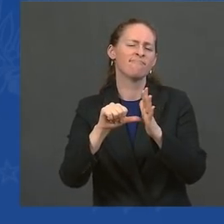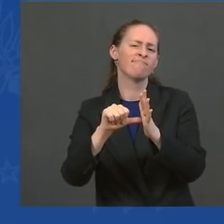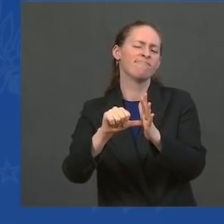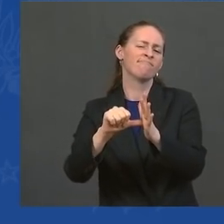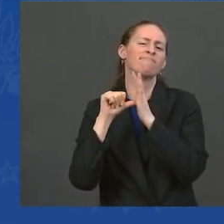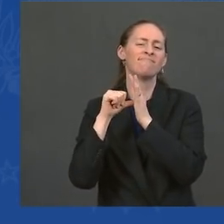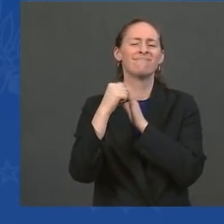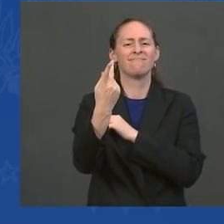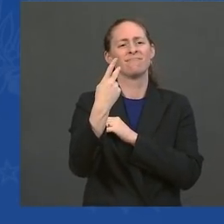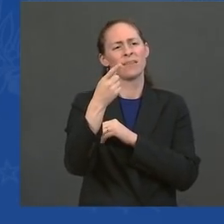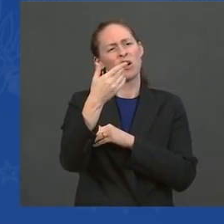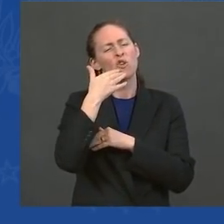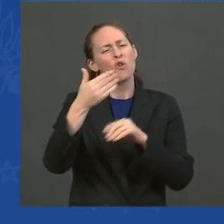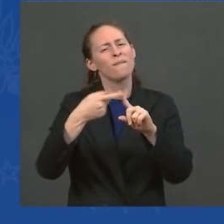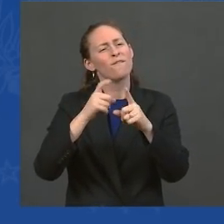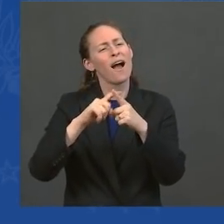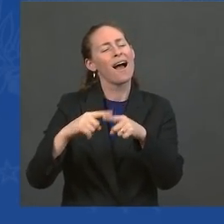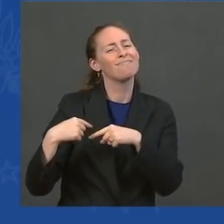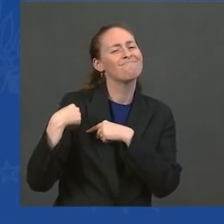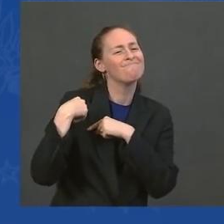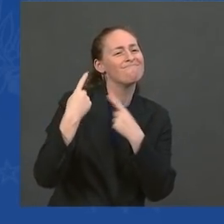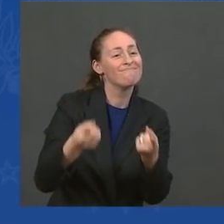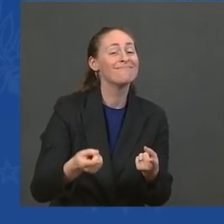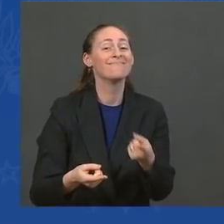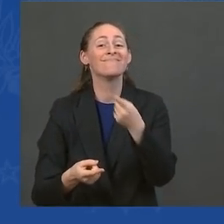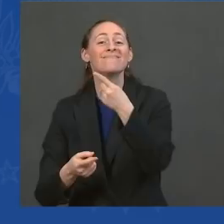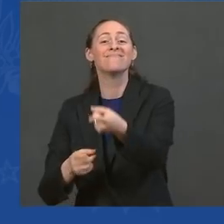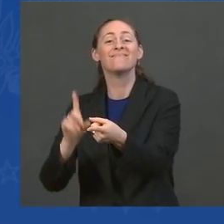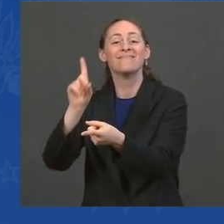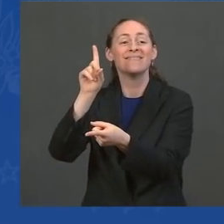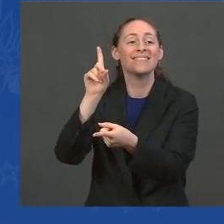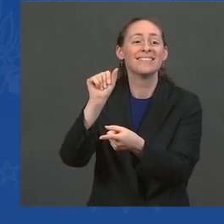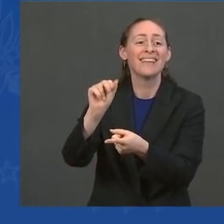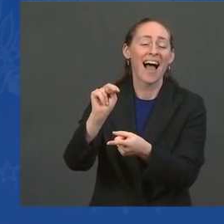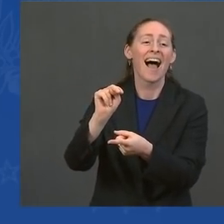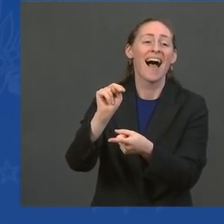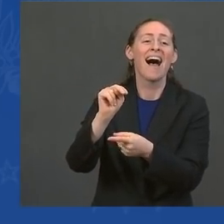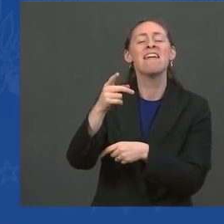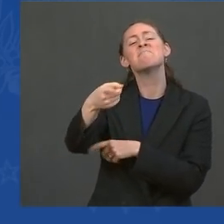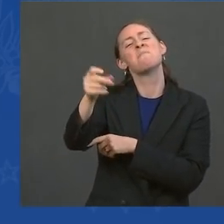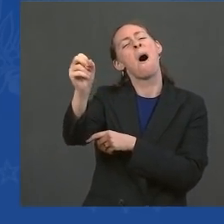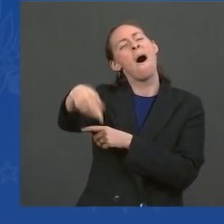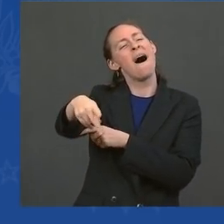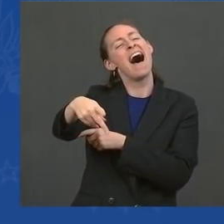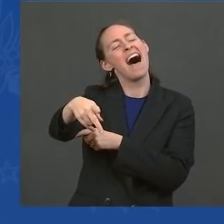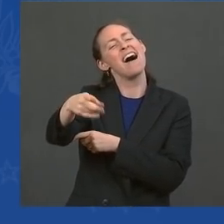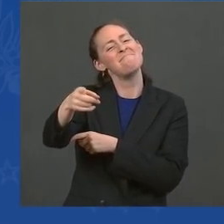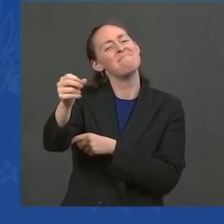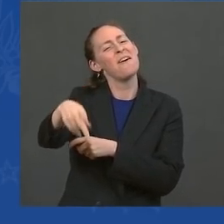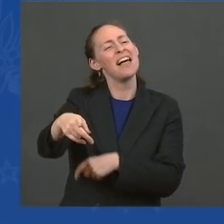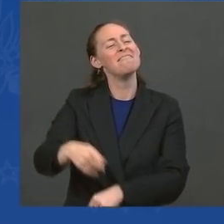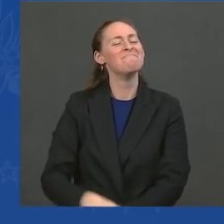And, Dan, I -- you're okay, Dan. You ain't --